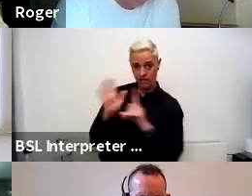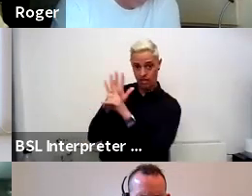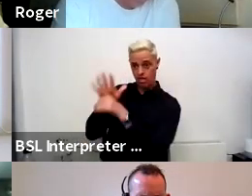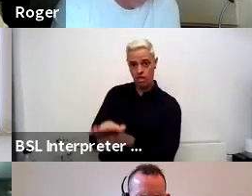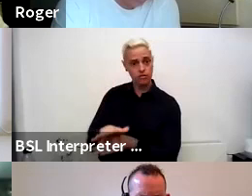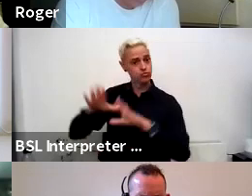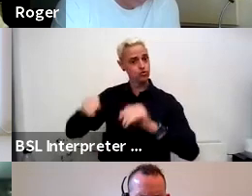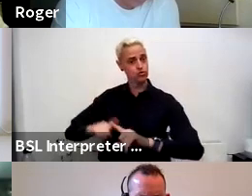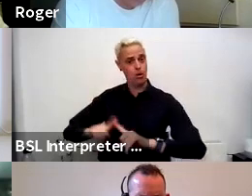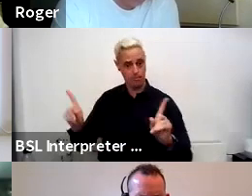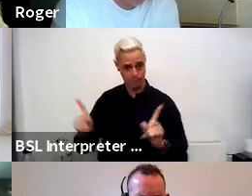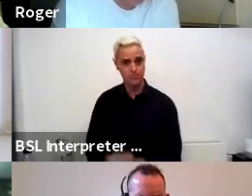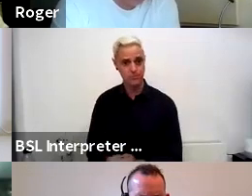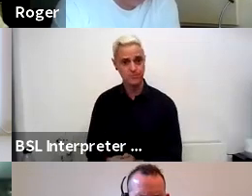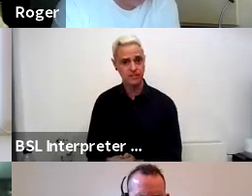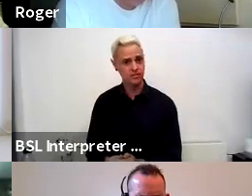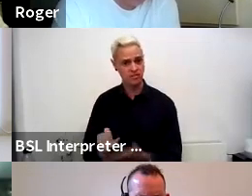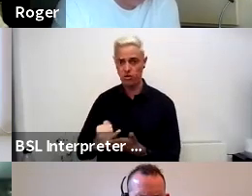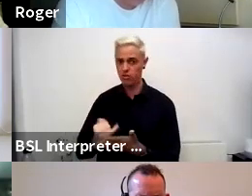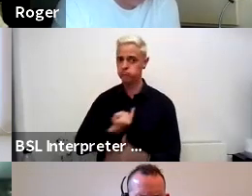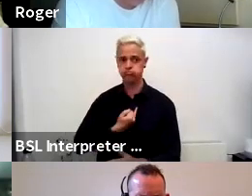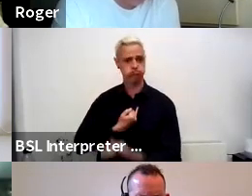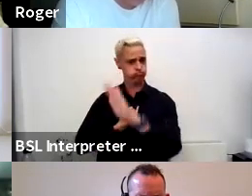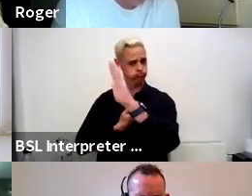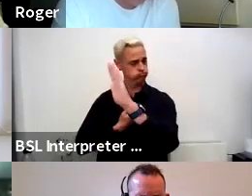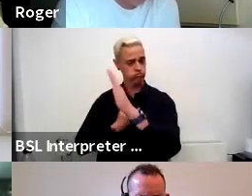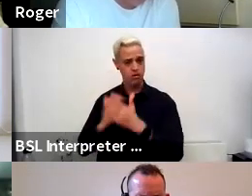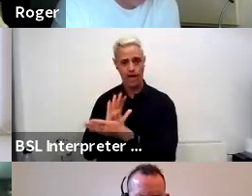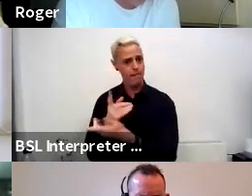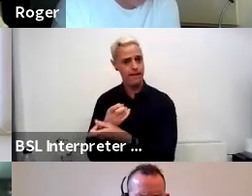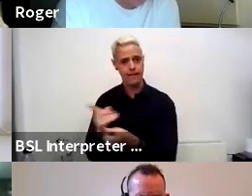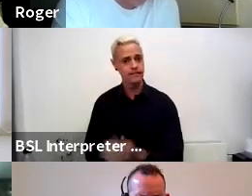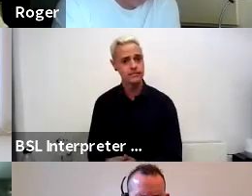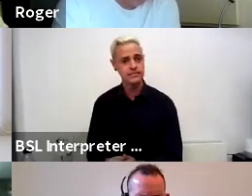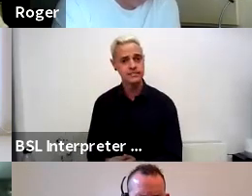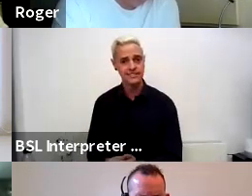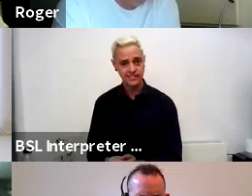And that's, that's my priority because it's absolutely appalled me.